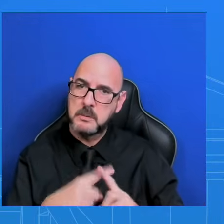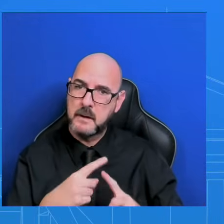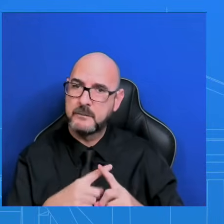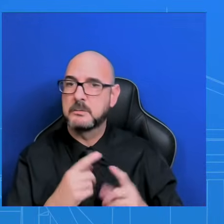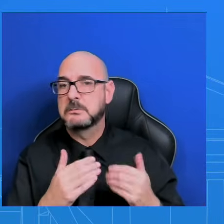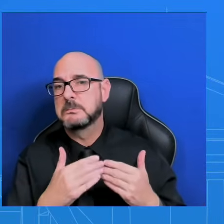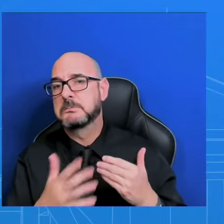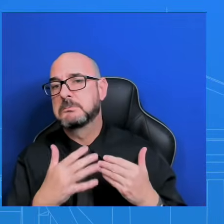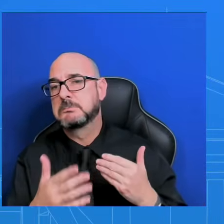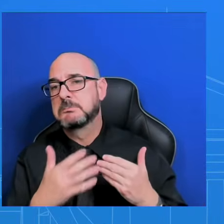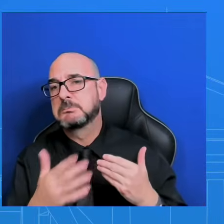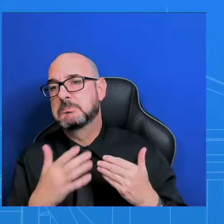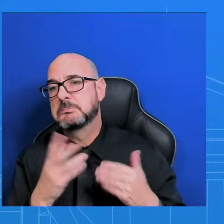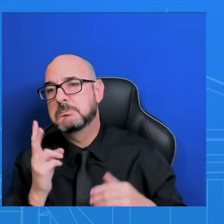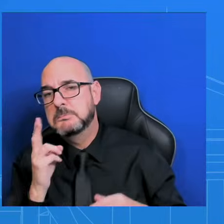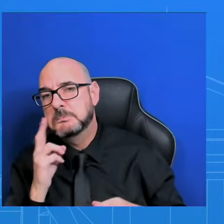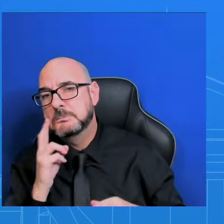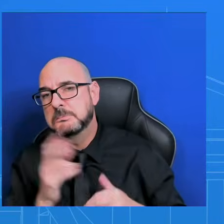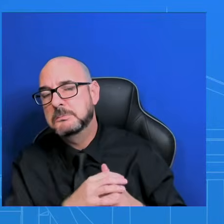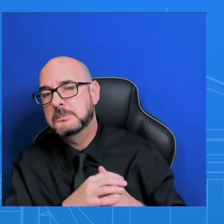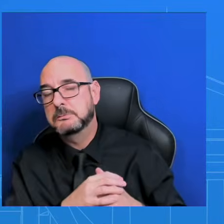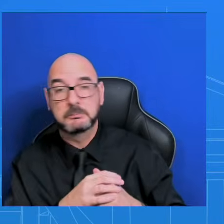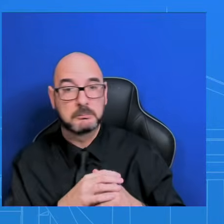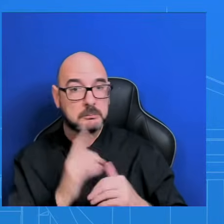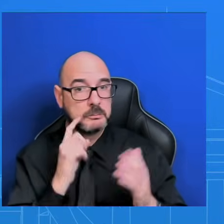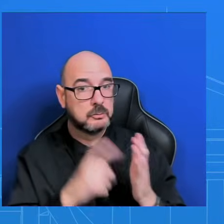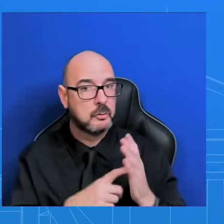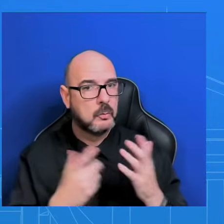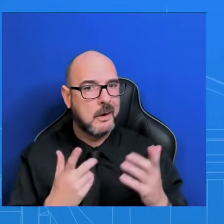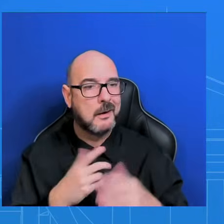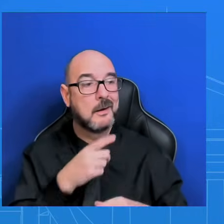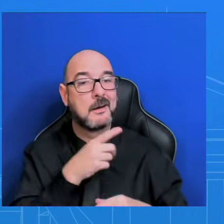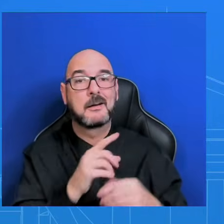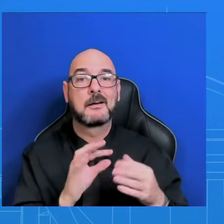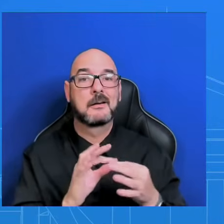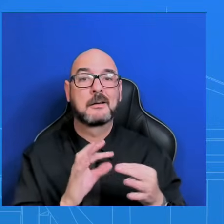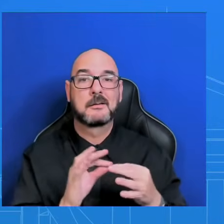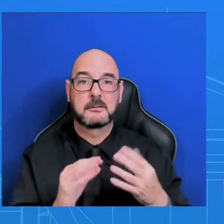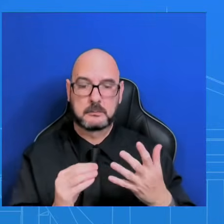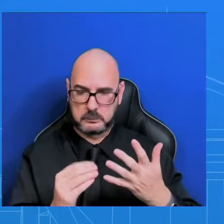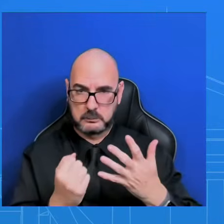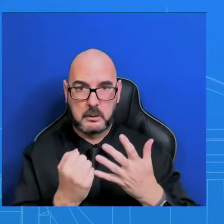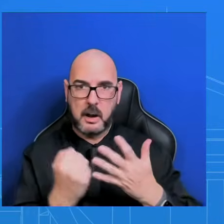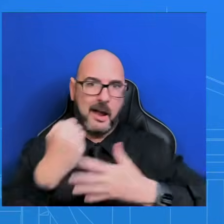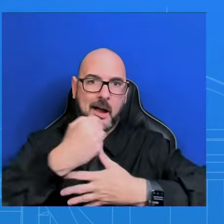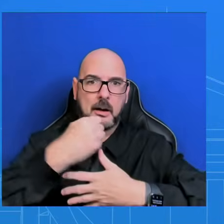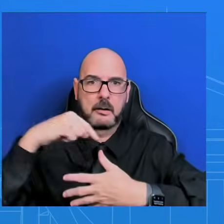He put the border security -- right? -- there was -- that's part of the supplemental. His request on funding for border security